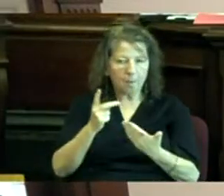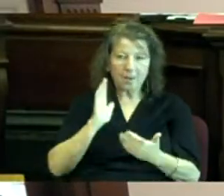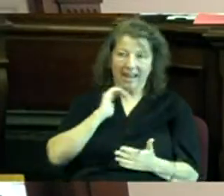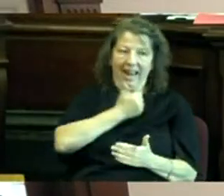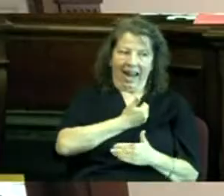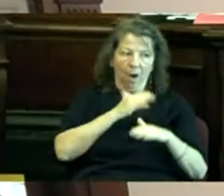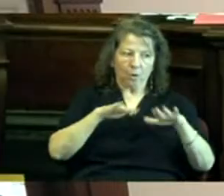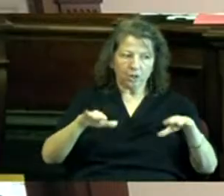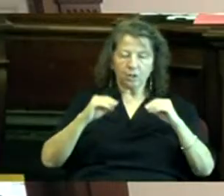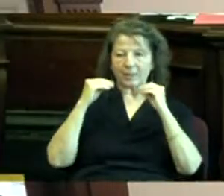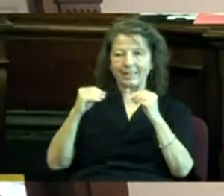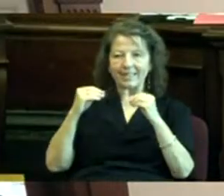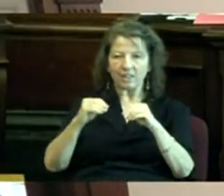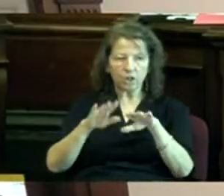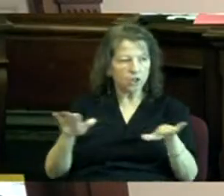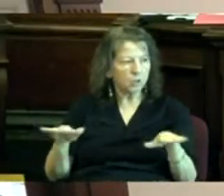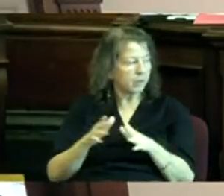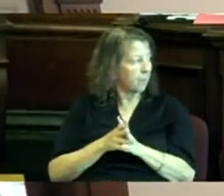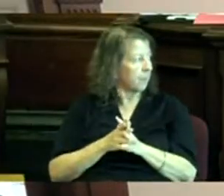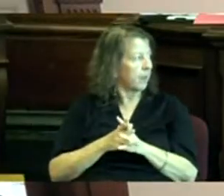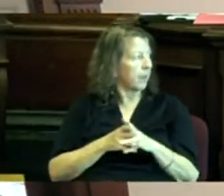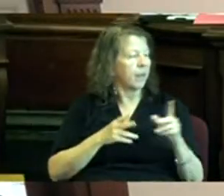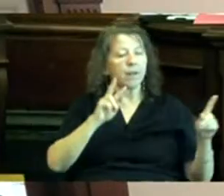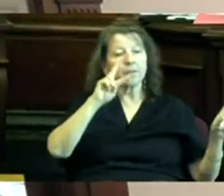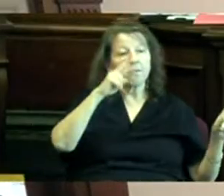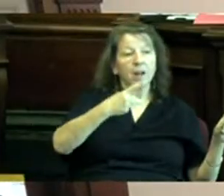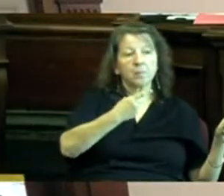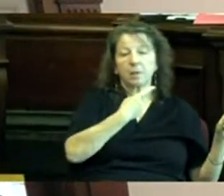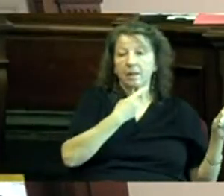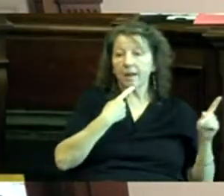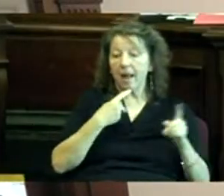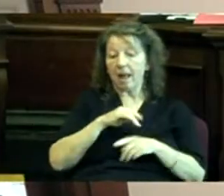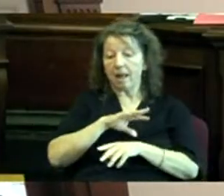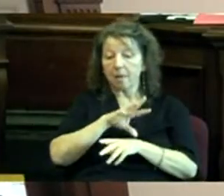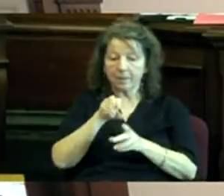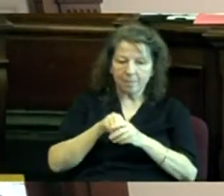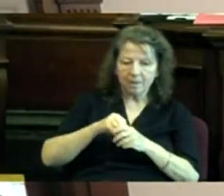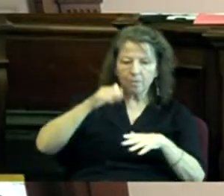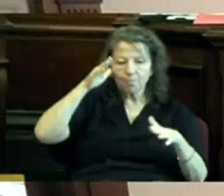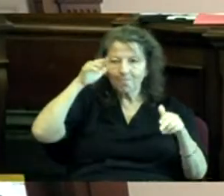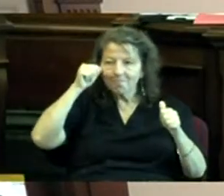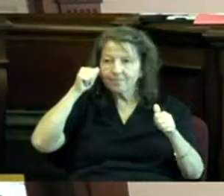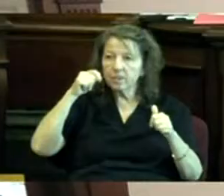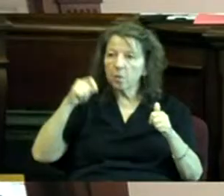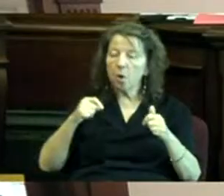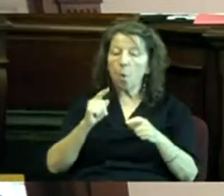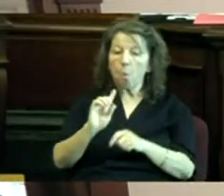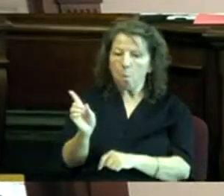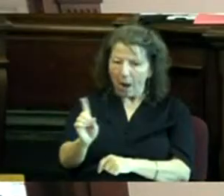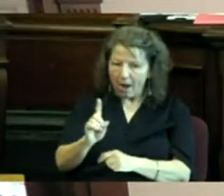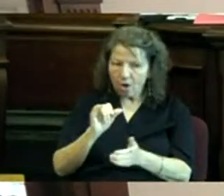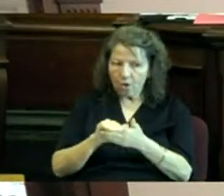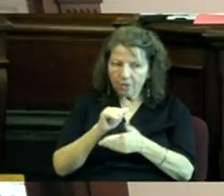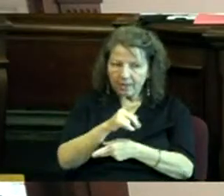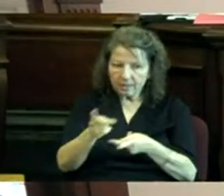there will also be employees of the program who are our childre?